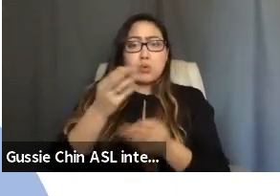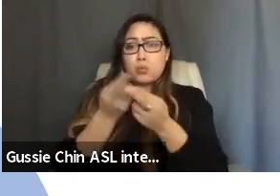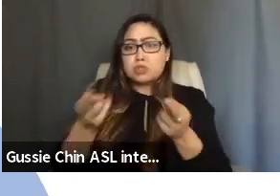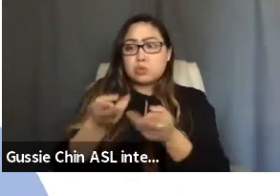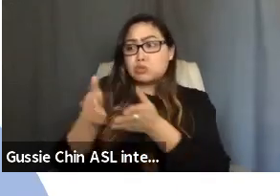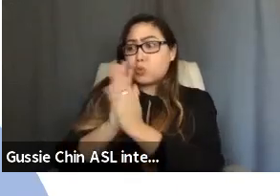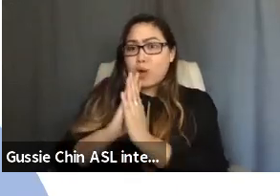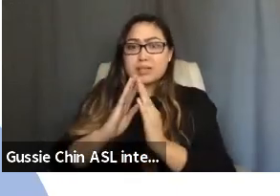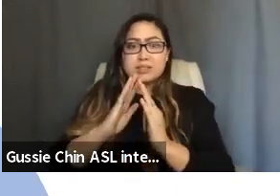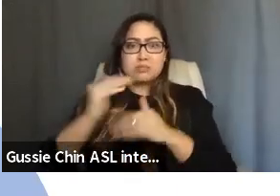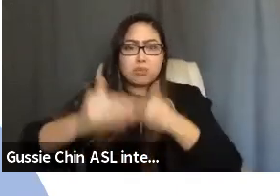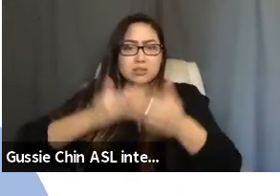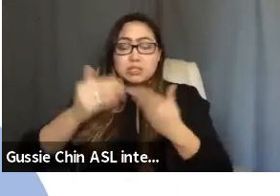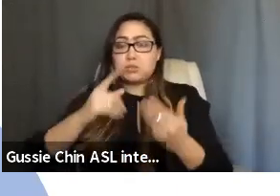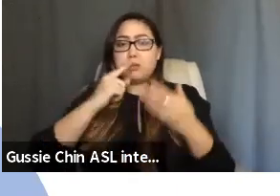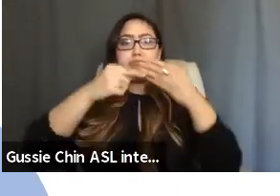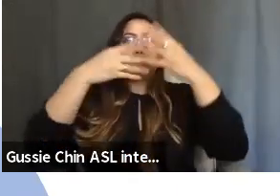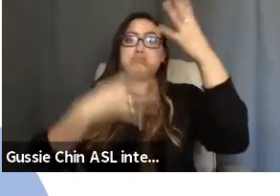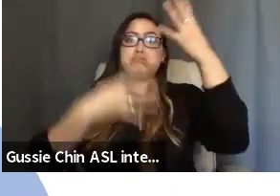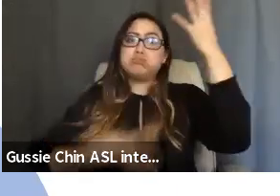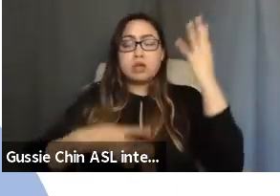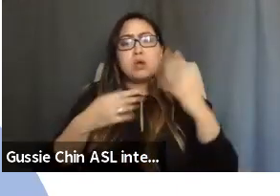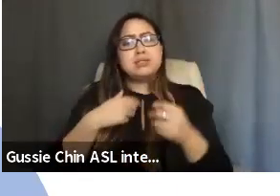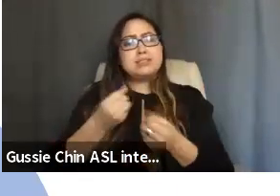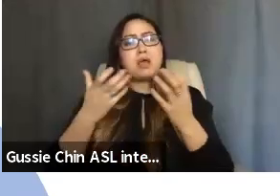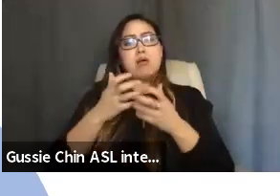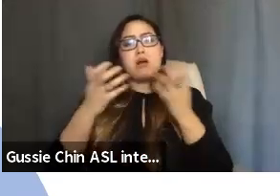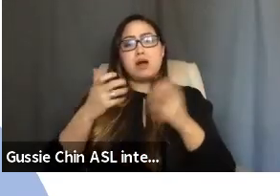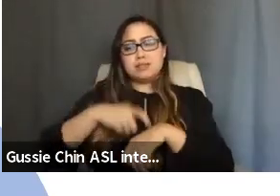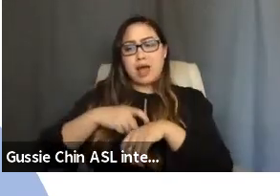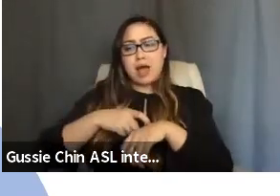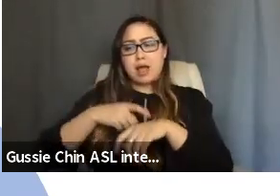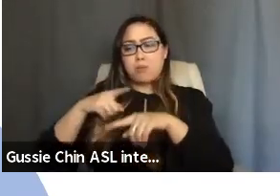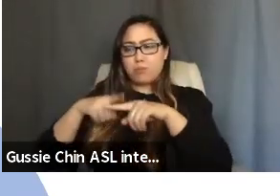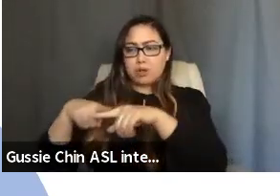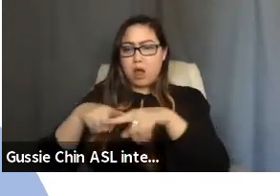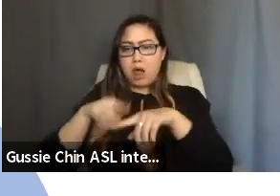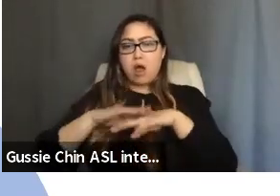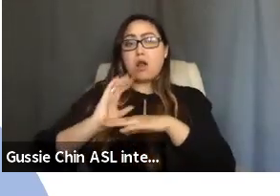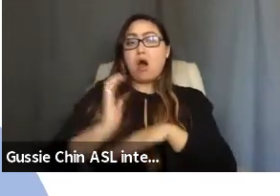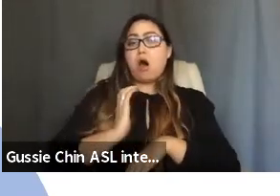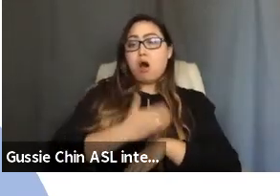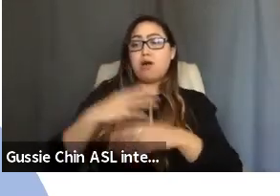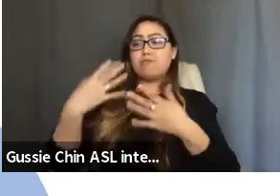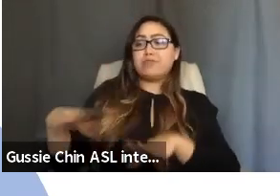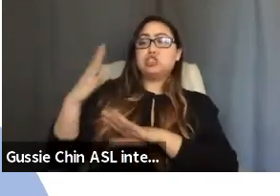list goes on. So we spent a lot of time relying on our preexisting relationships to help break down